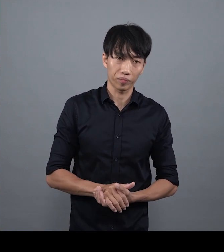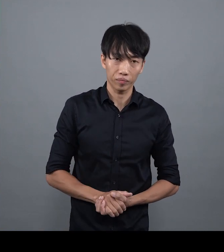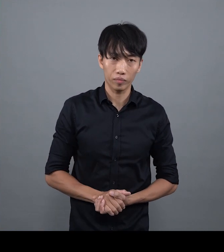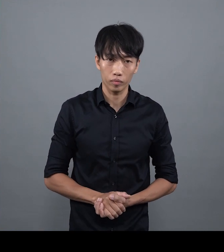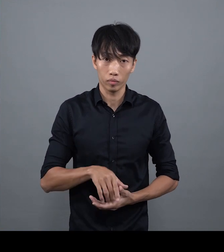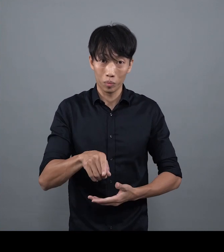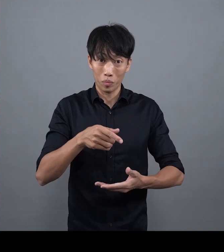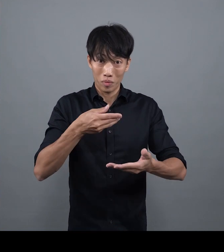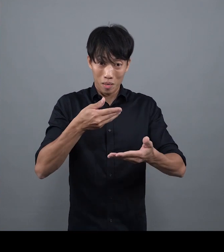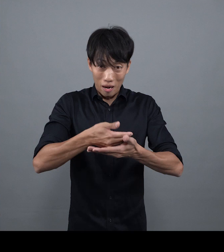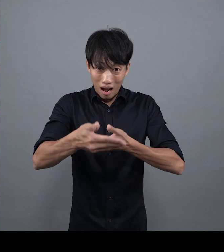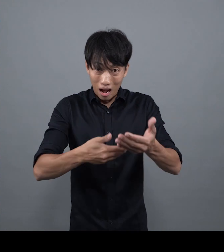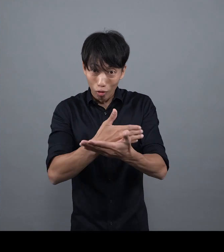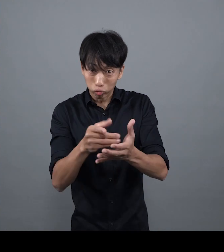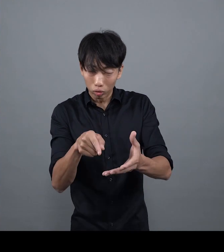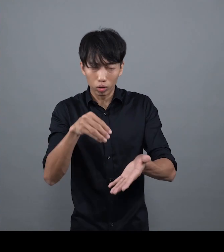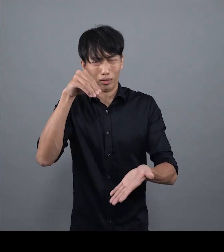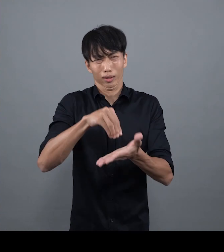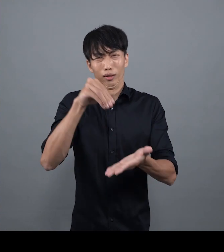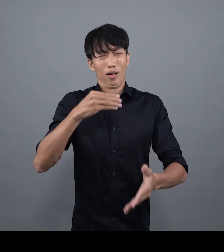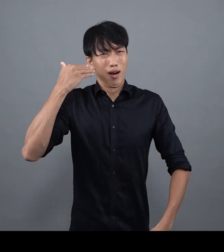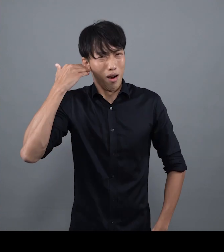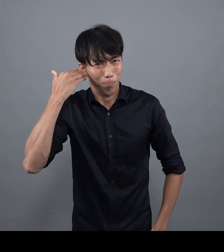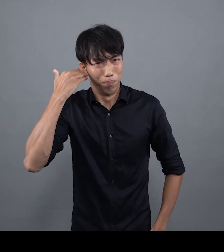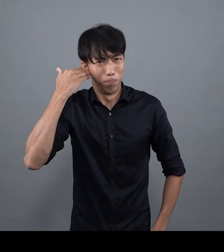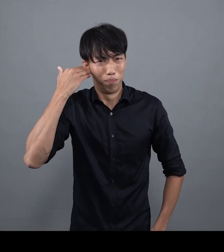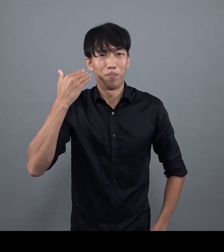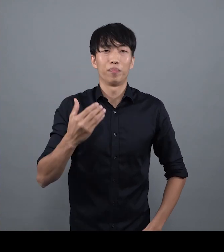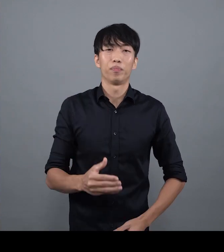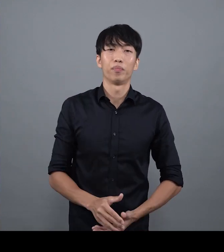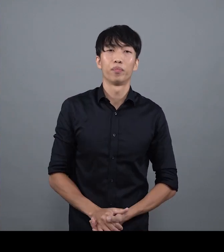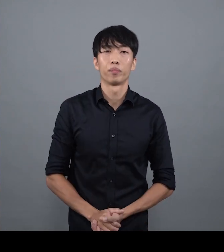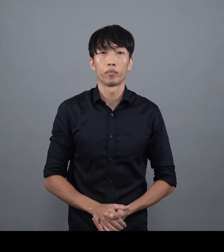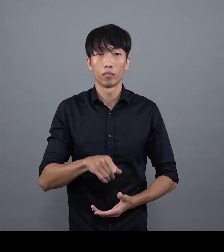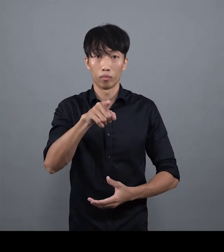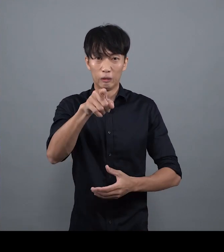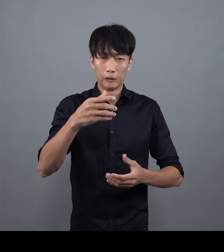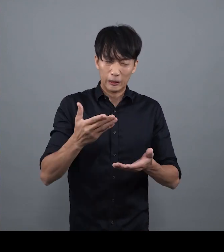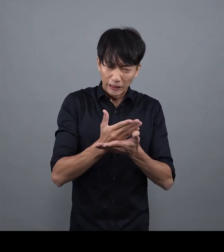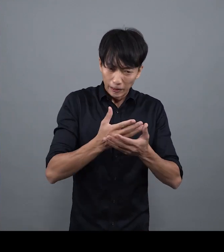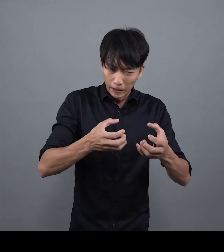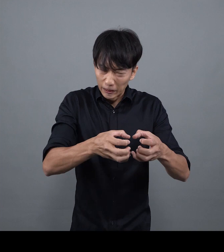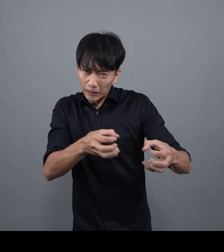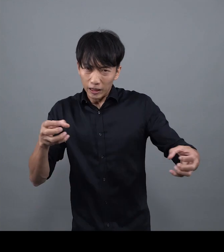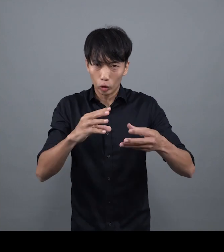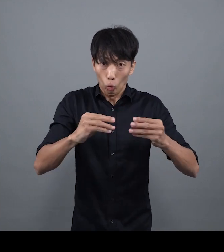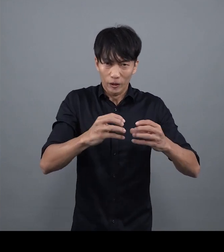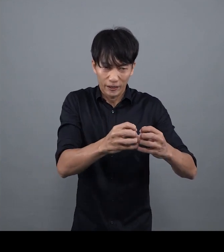As economic goods, they are certainly obedient You have to pull hard to separate the magnets